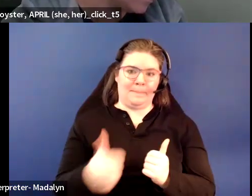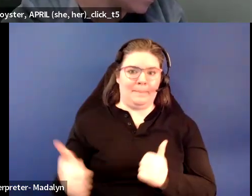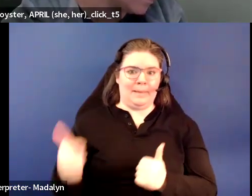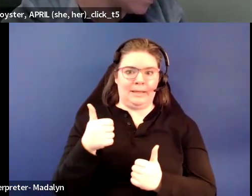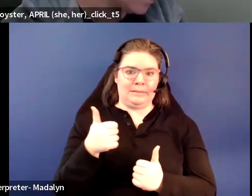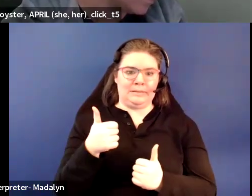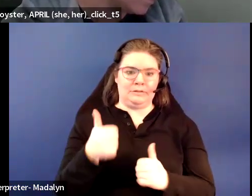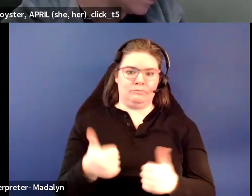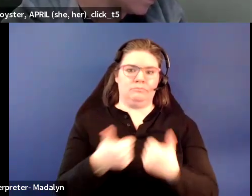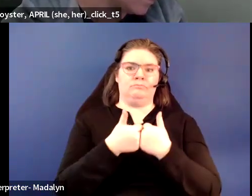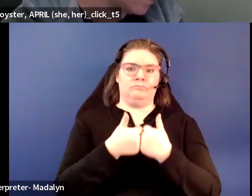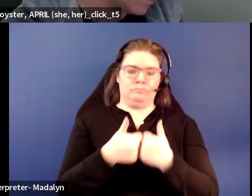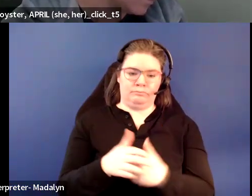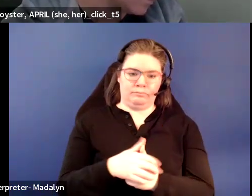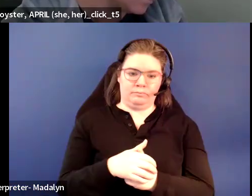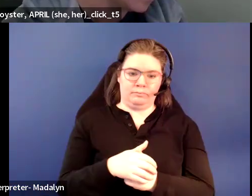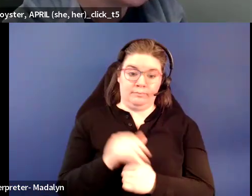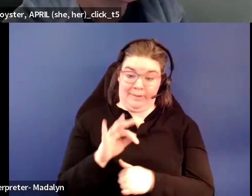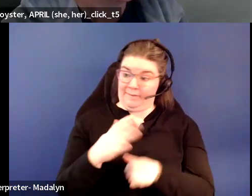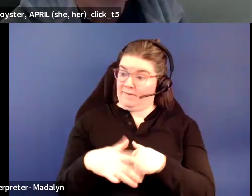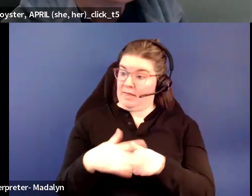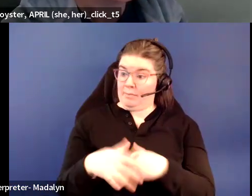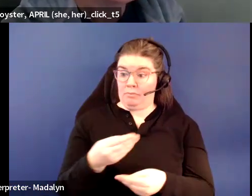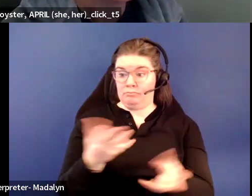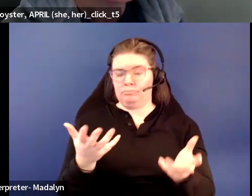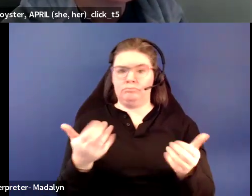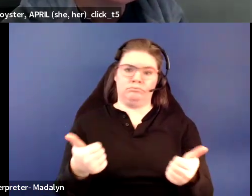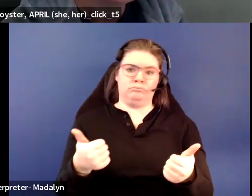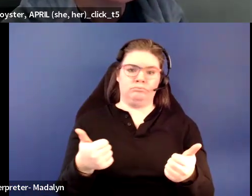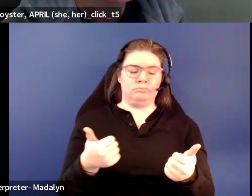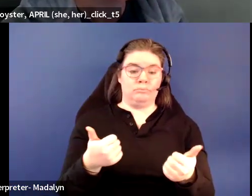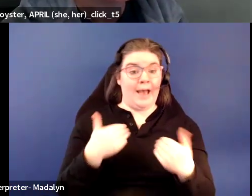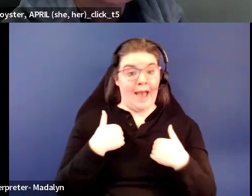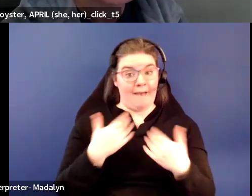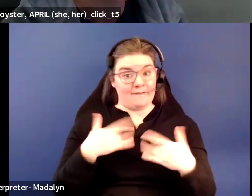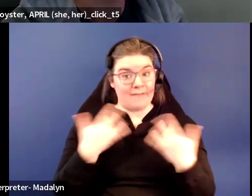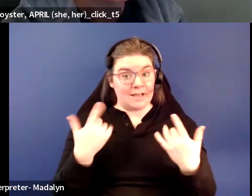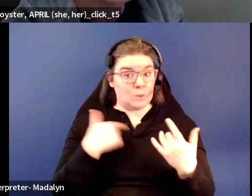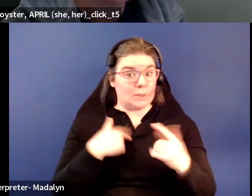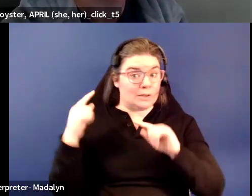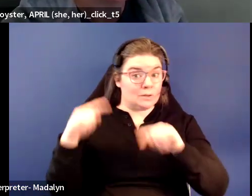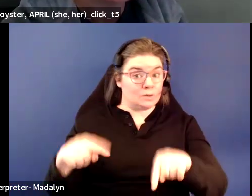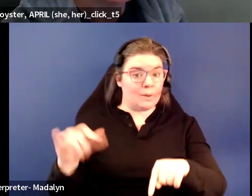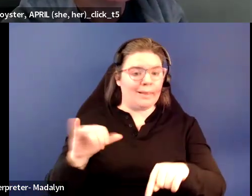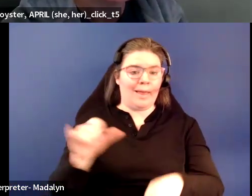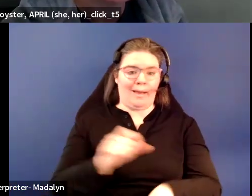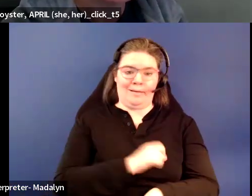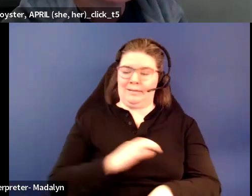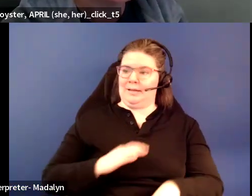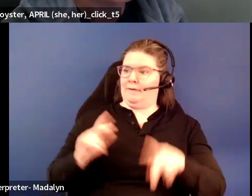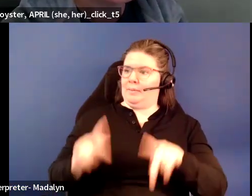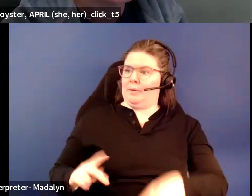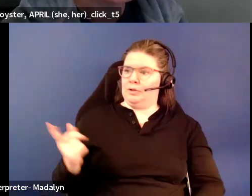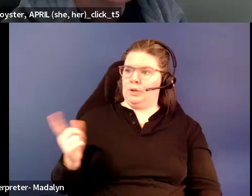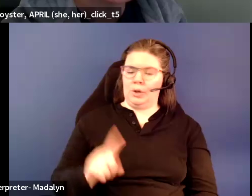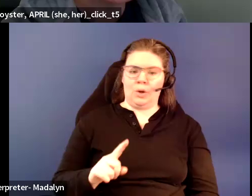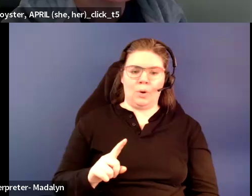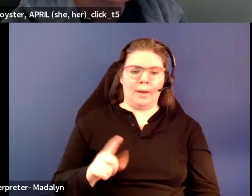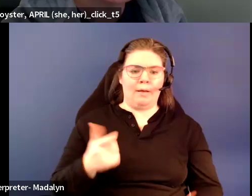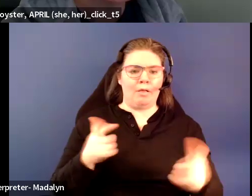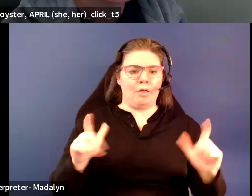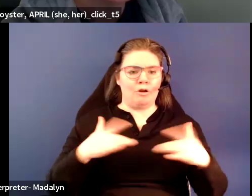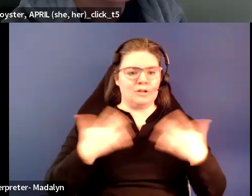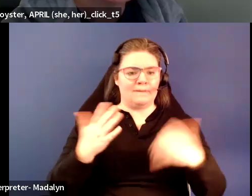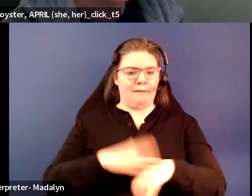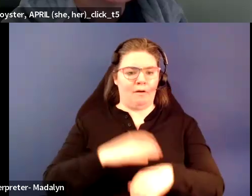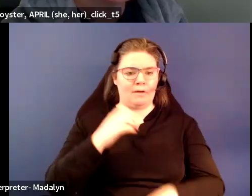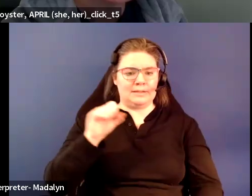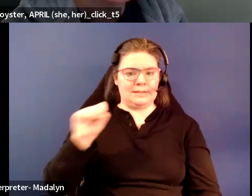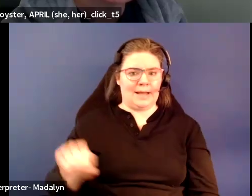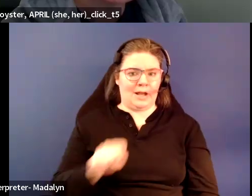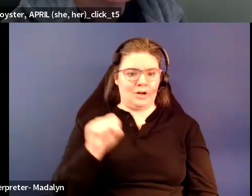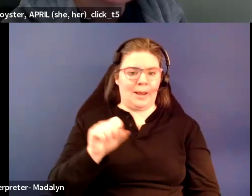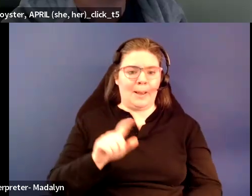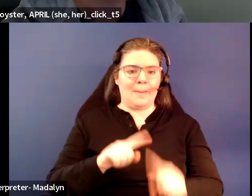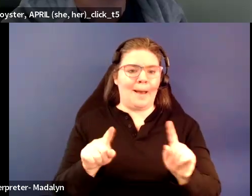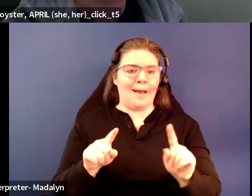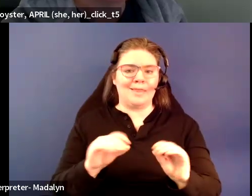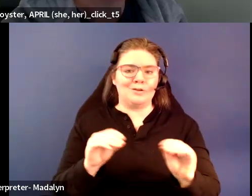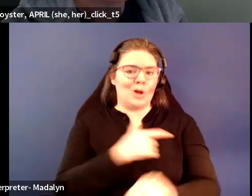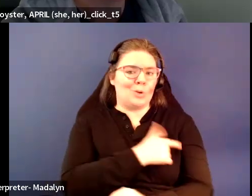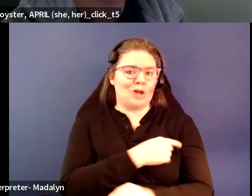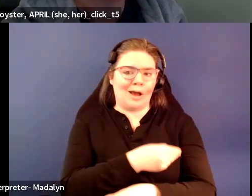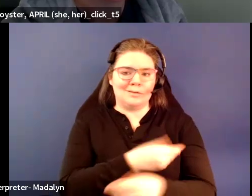Carolyn Grawi: And if if they were available, then we could do that like we, we have events that we go to. So, for example, I'll have the staff member who will be at a a fairly large event on Saturday. But there's no spots being given there, so even though she'll be there